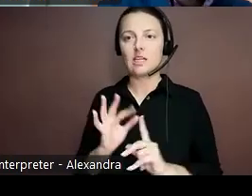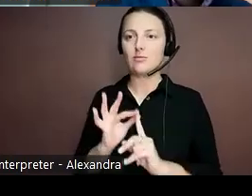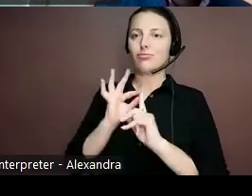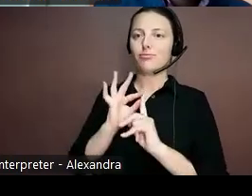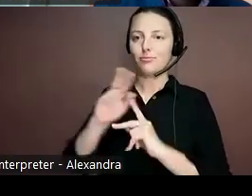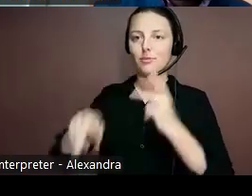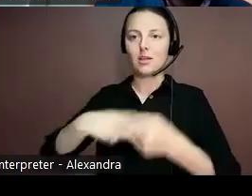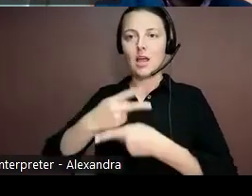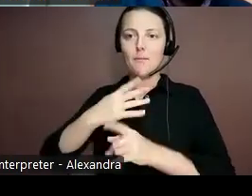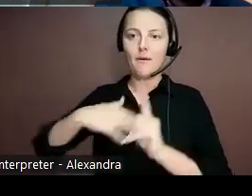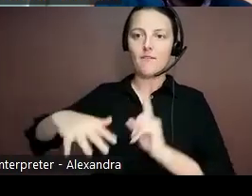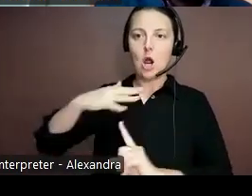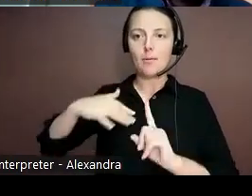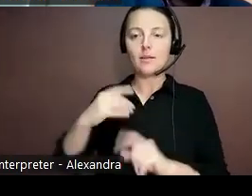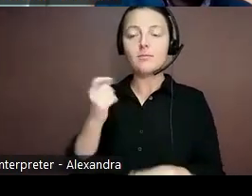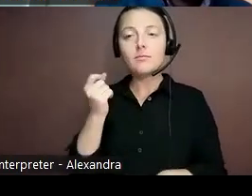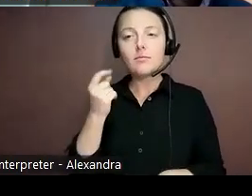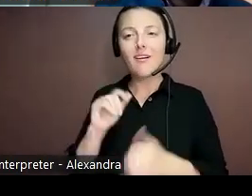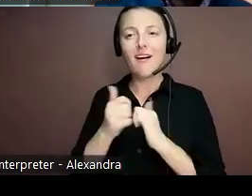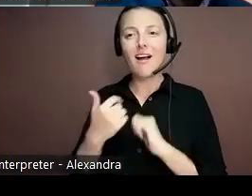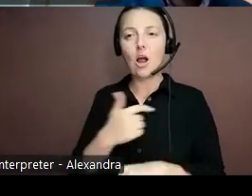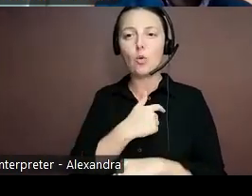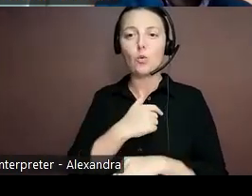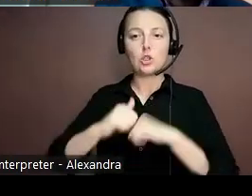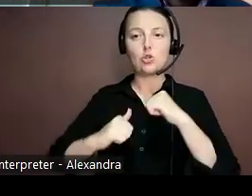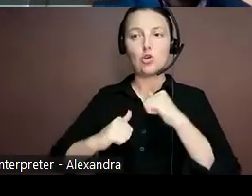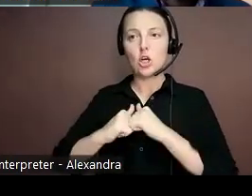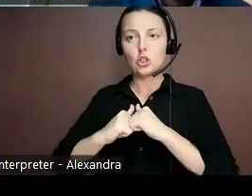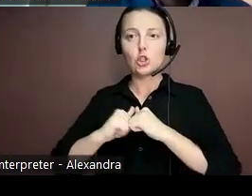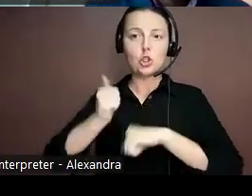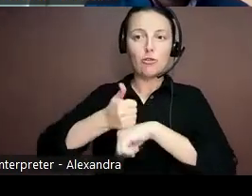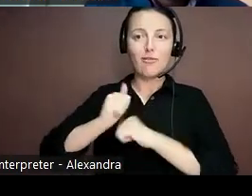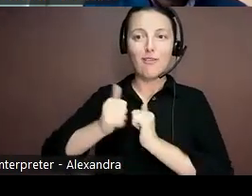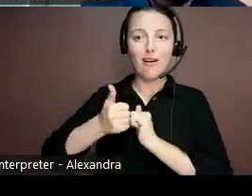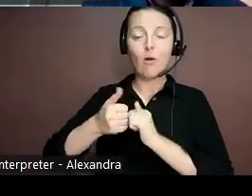part of the way we've structured it, um, is to allow patients to have their own individual